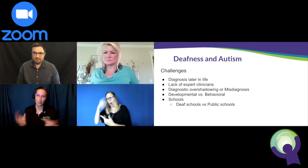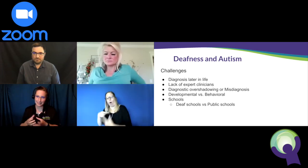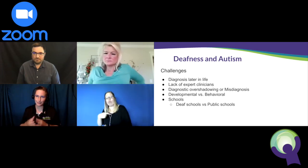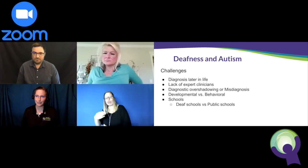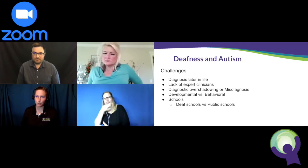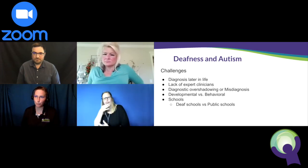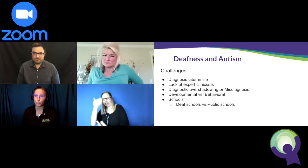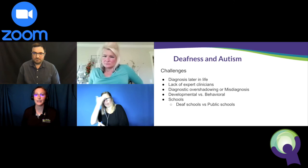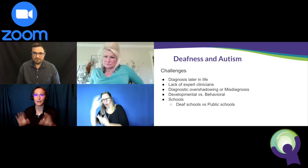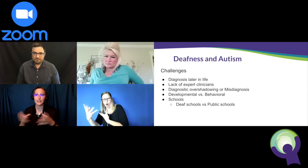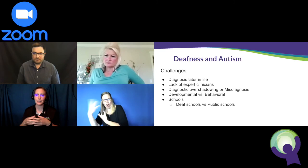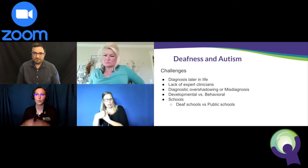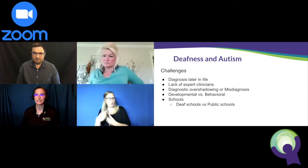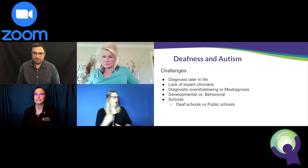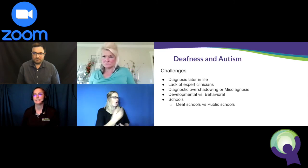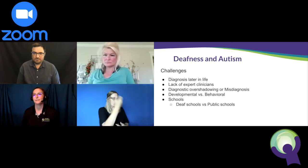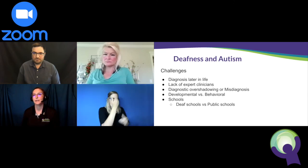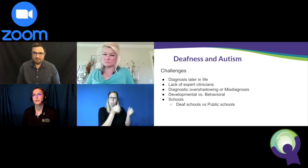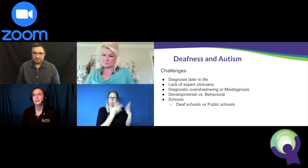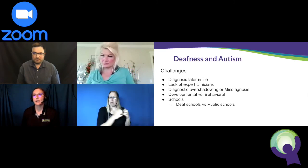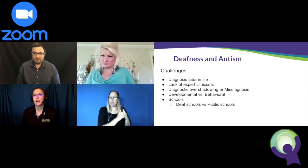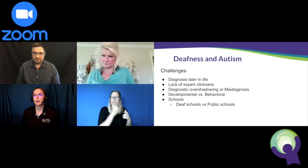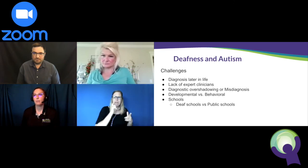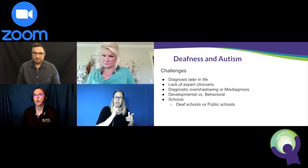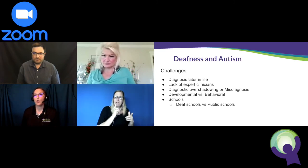necessarily know both and how they can coexist.